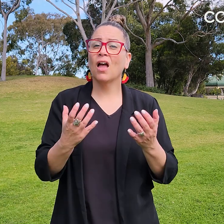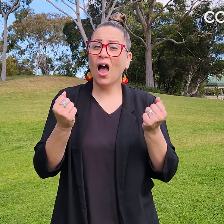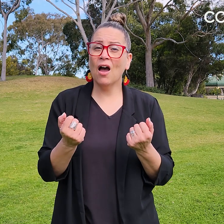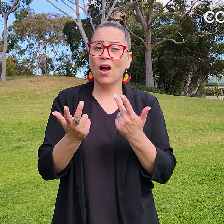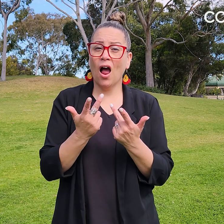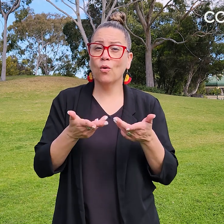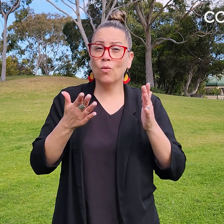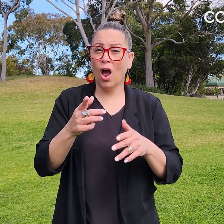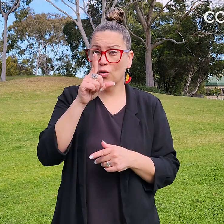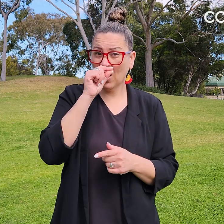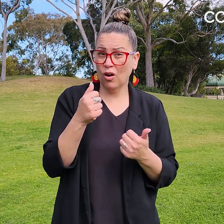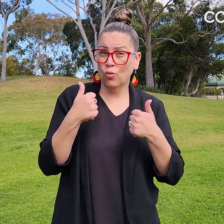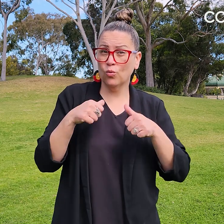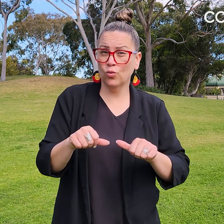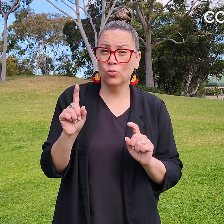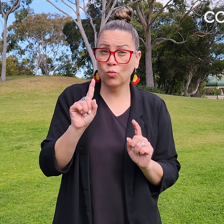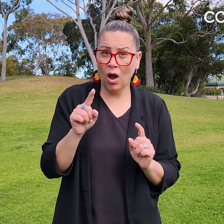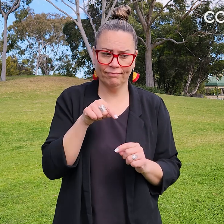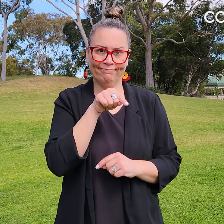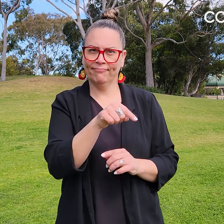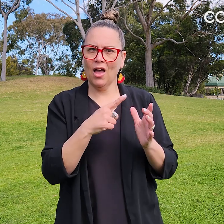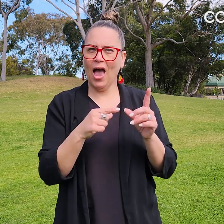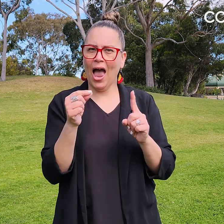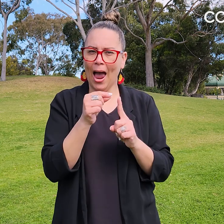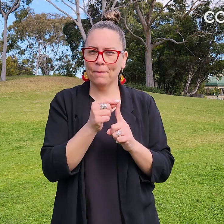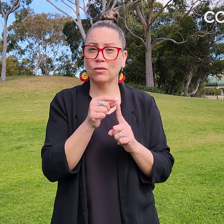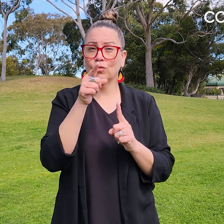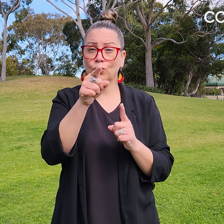Another way you can use is through the Convo AU app if you have access to it: